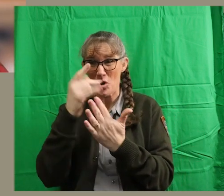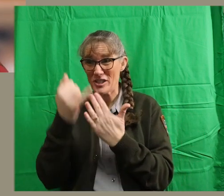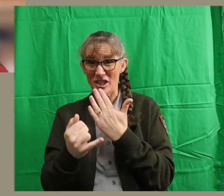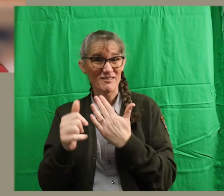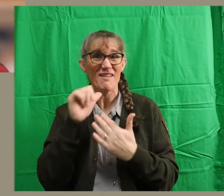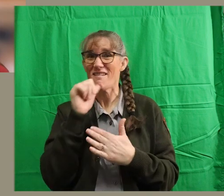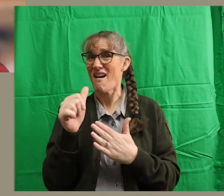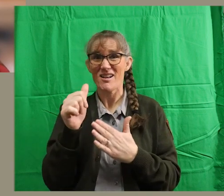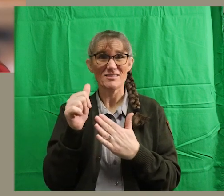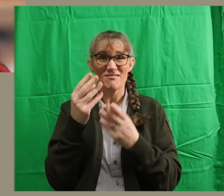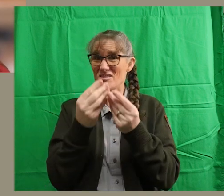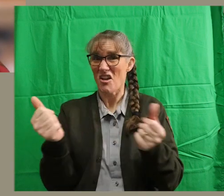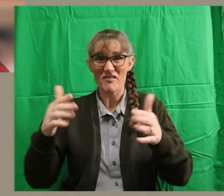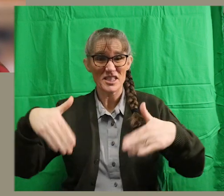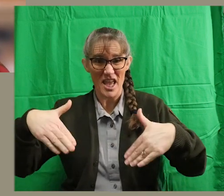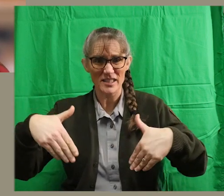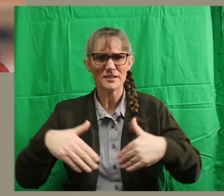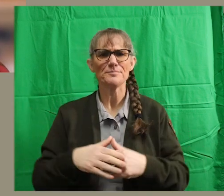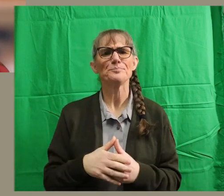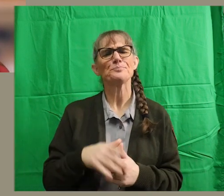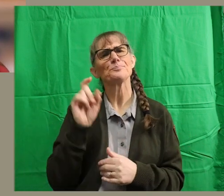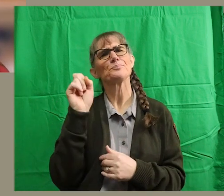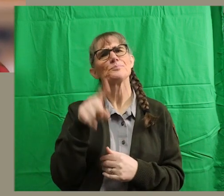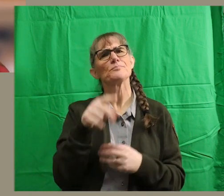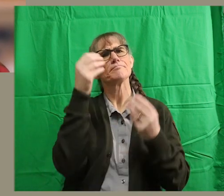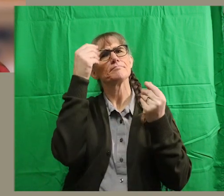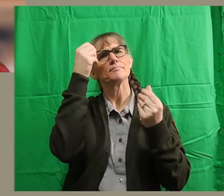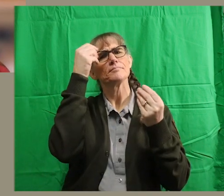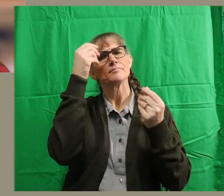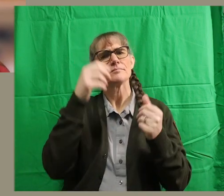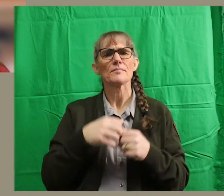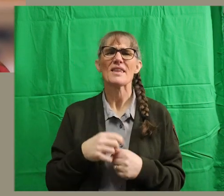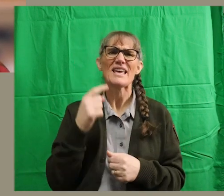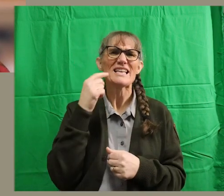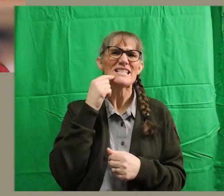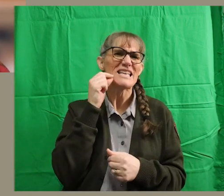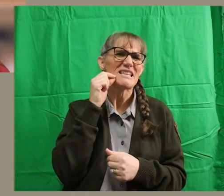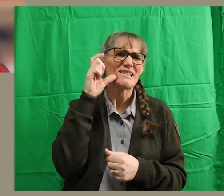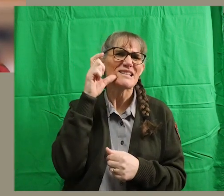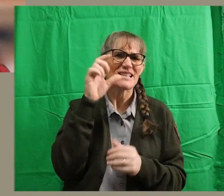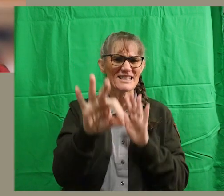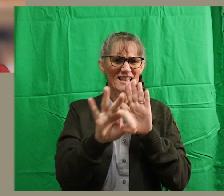you with these questions to think about. Why were extremely high-crowned teeth selected for the